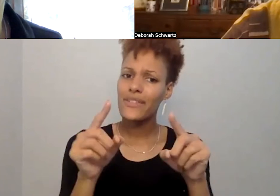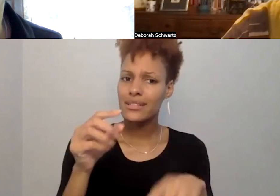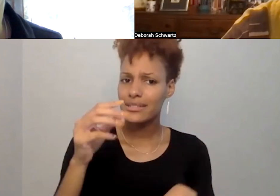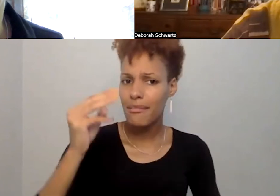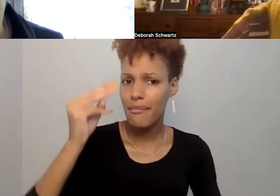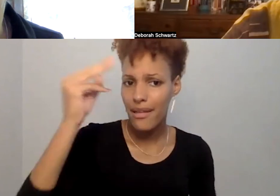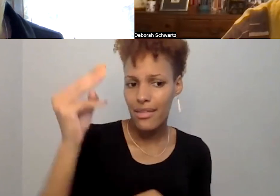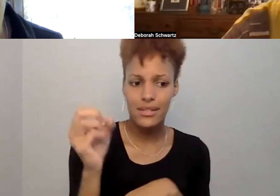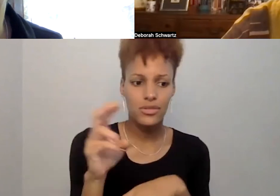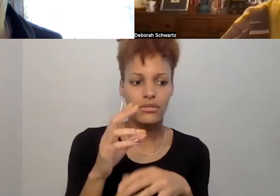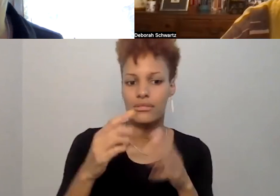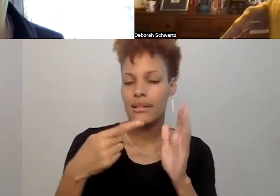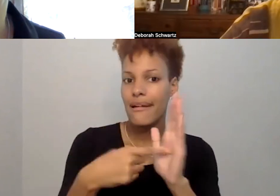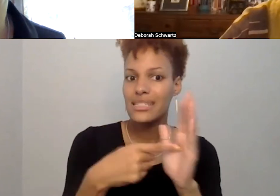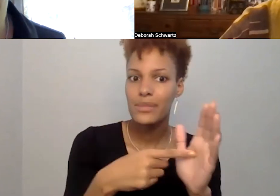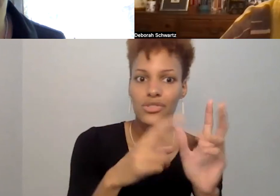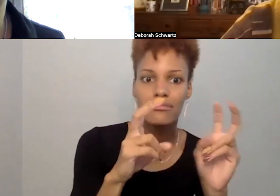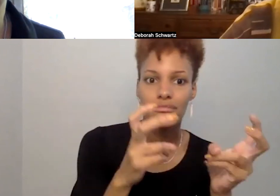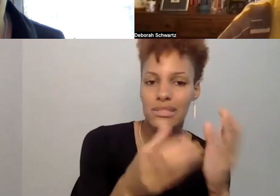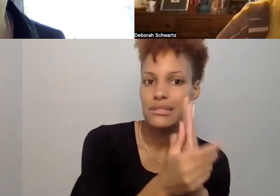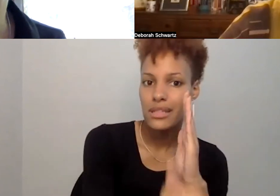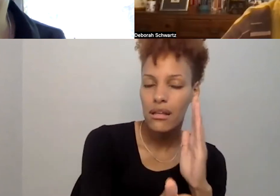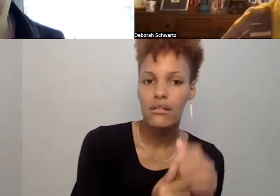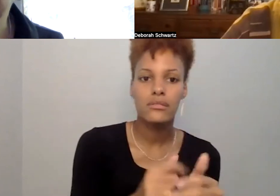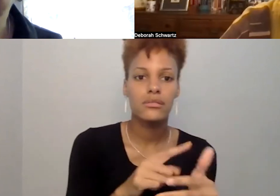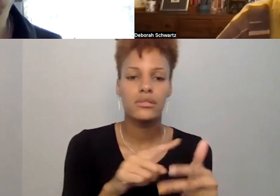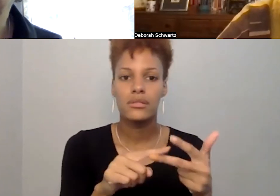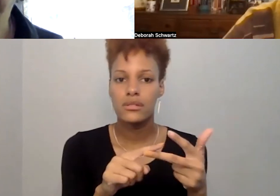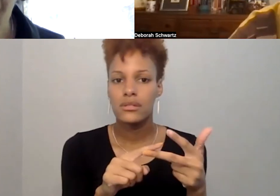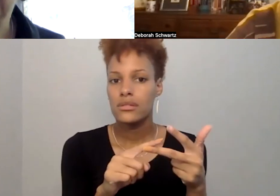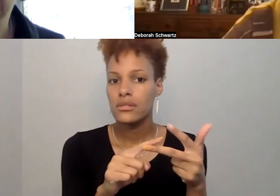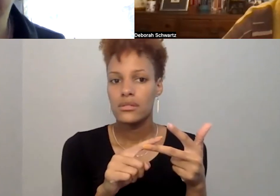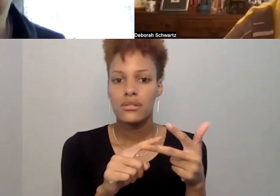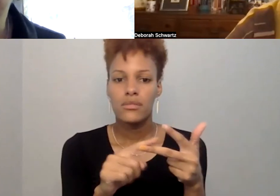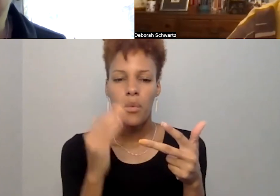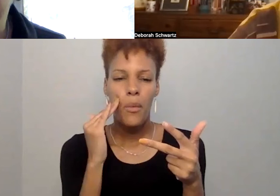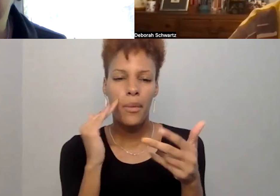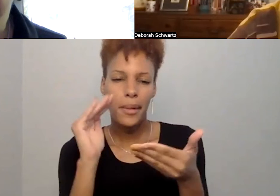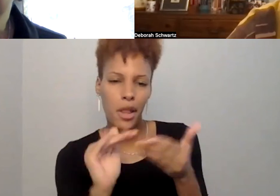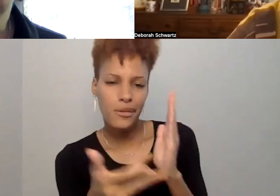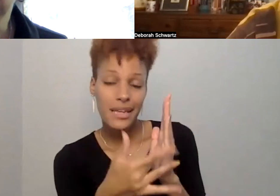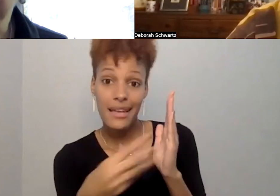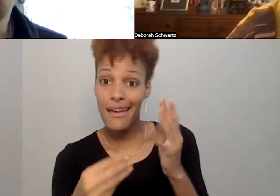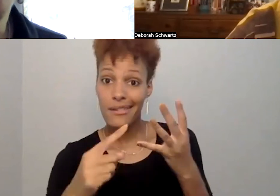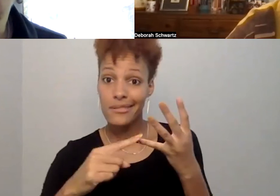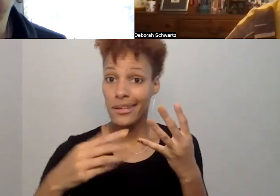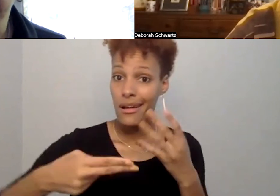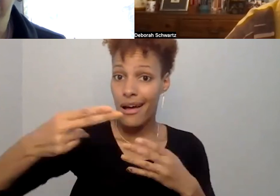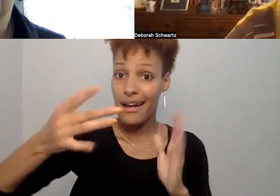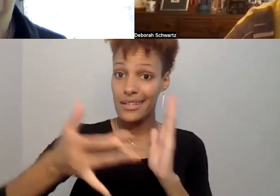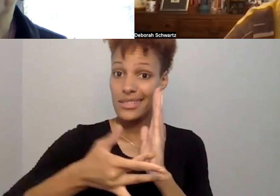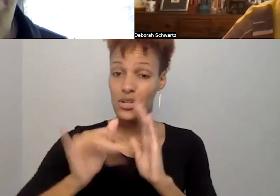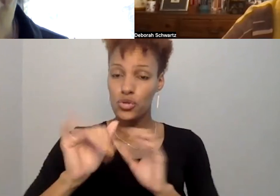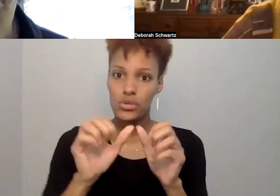exhibition techniques. both low, you know, kind of low-tech and high-tech to tell the story of